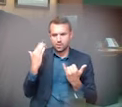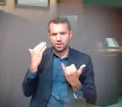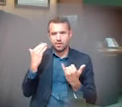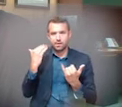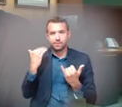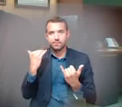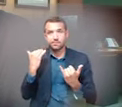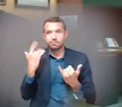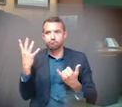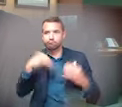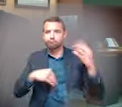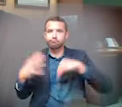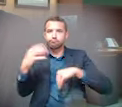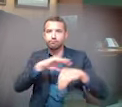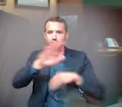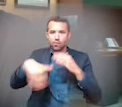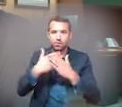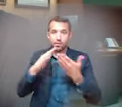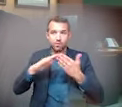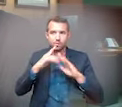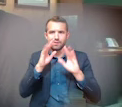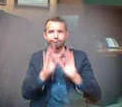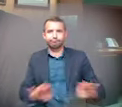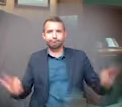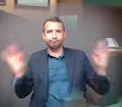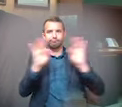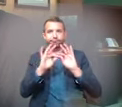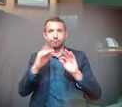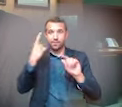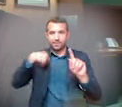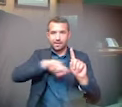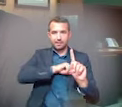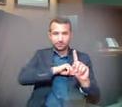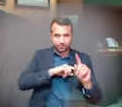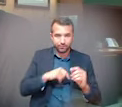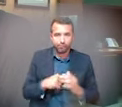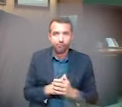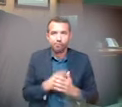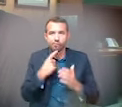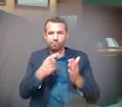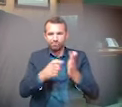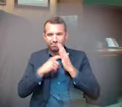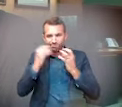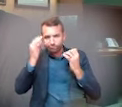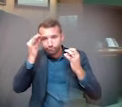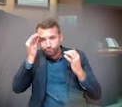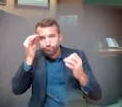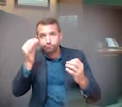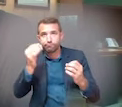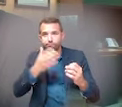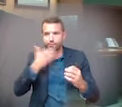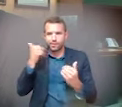Being inclusive of all communities is very important to us, and really thinking about how do we create